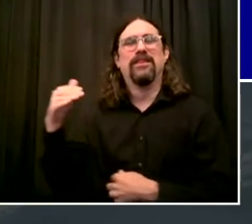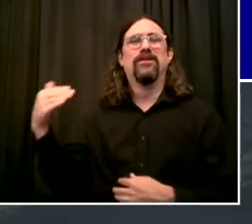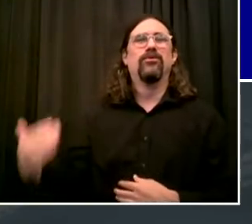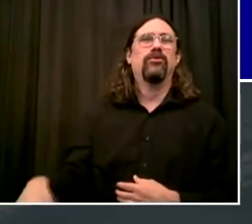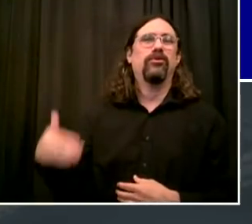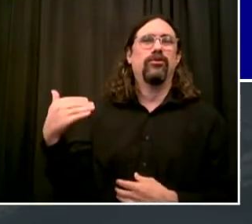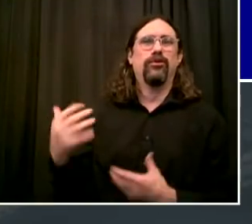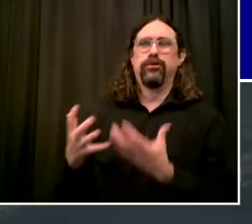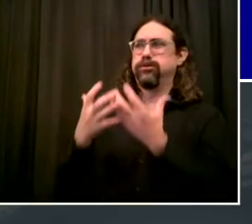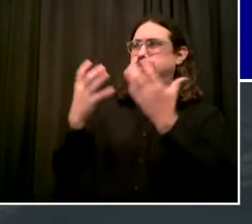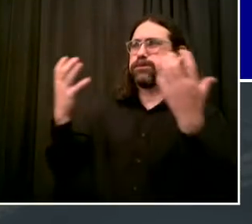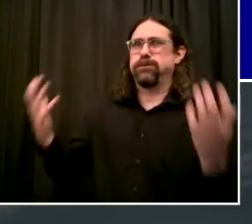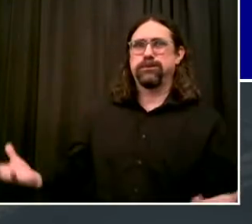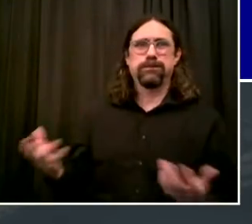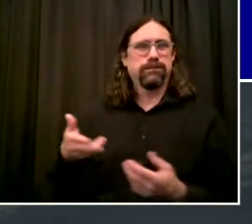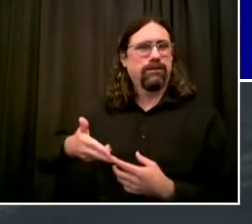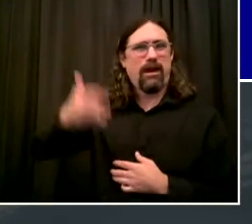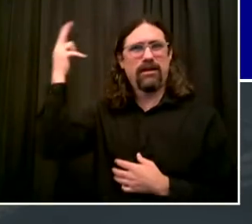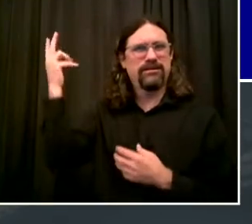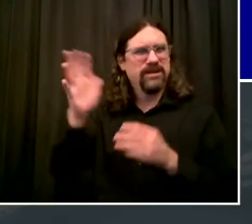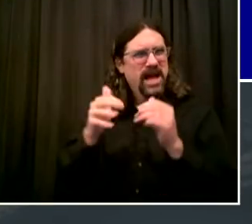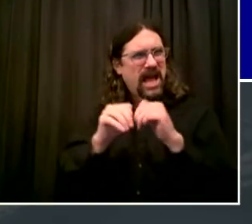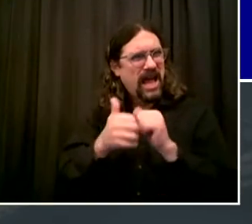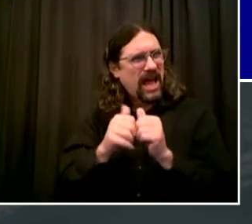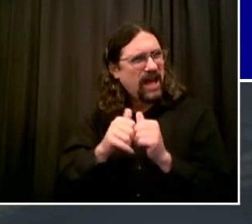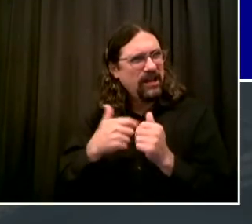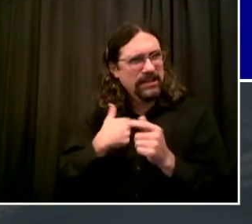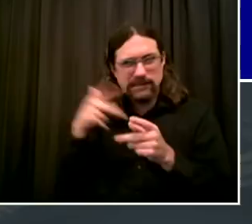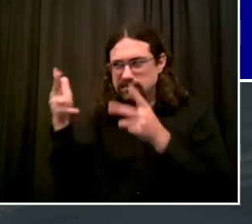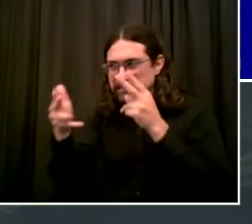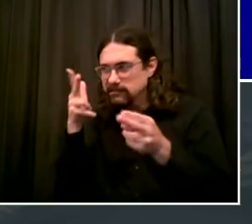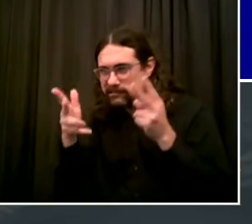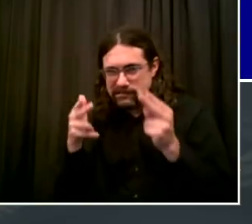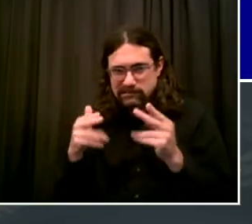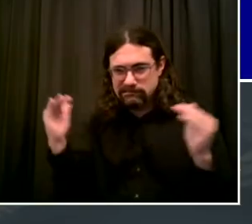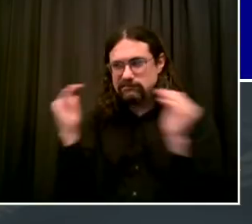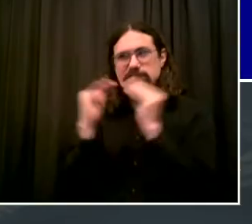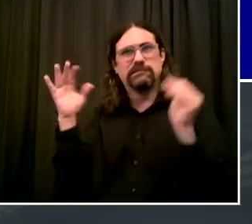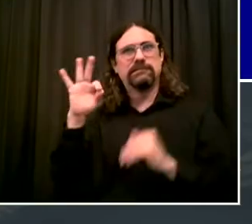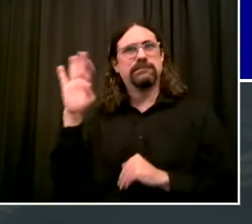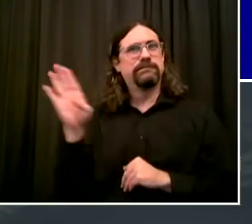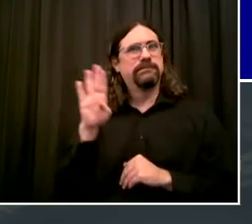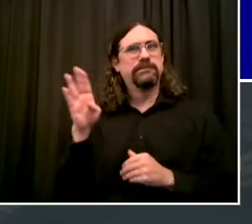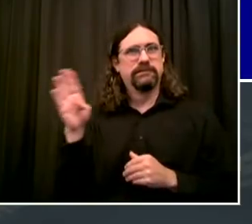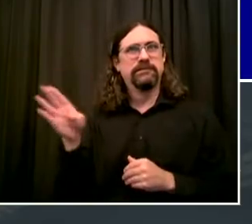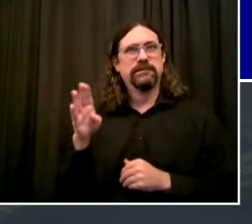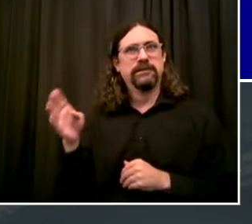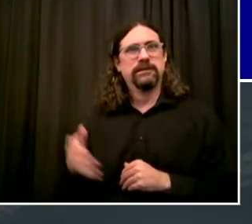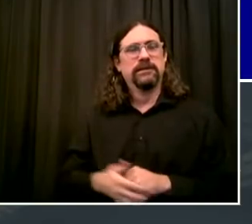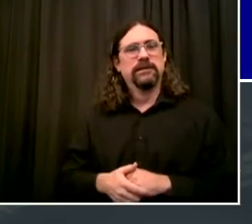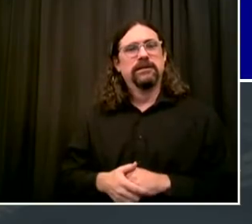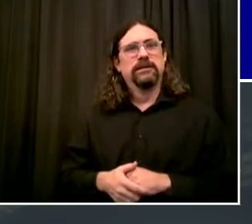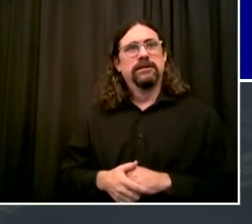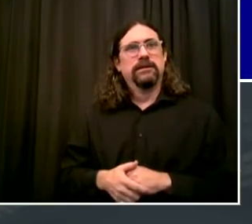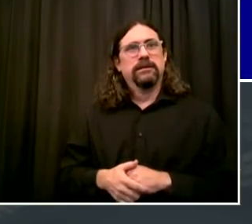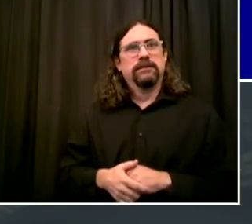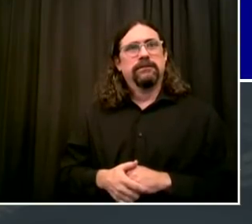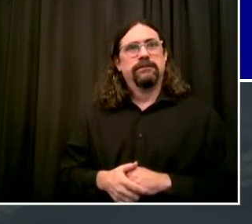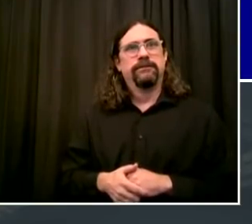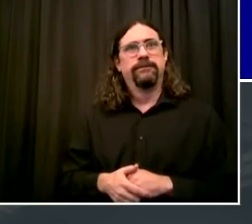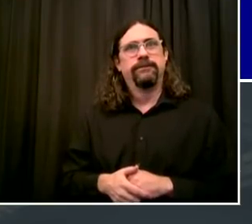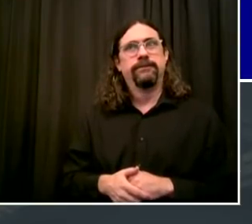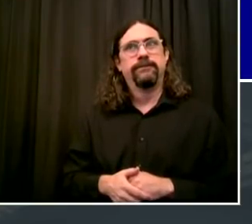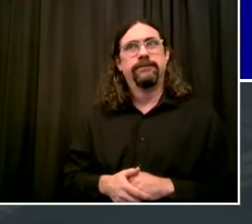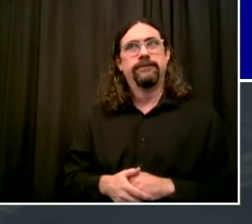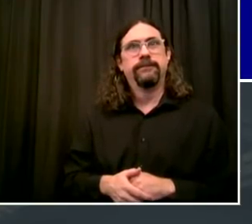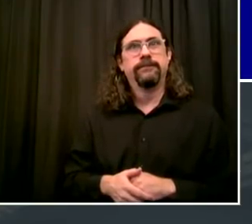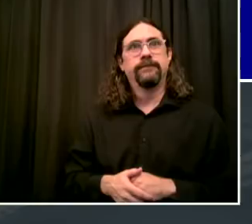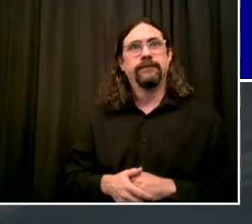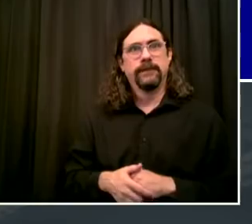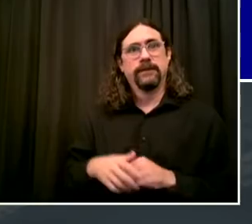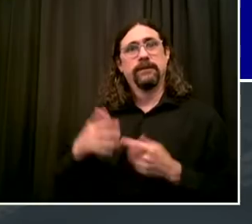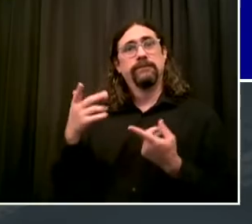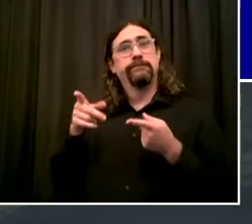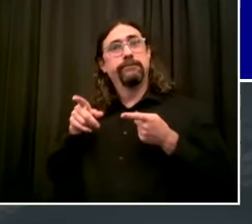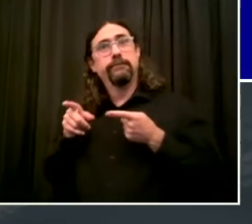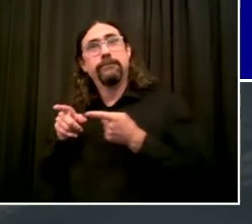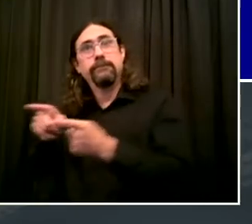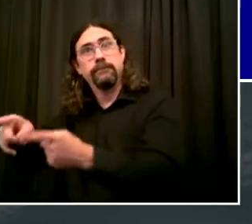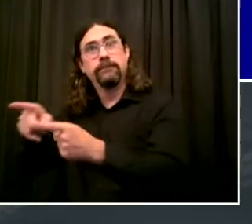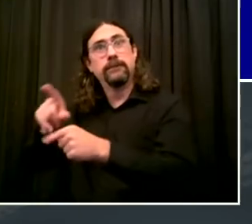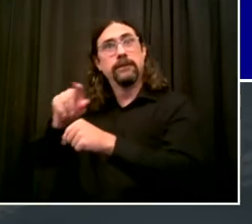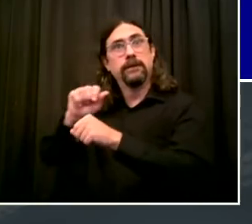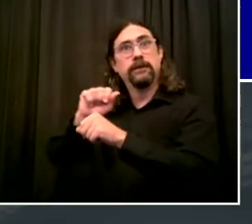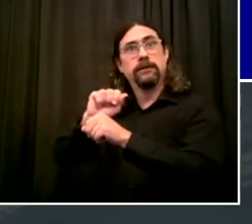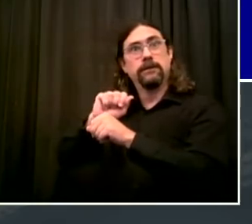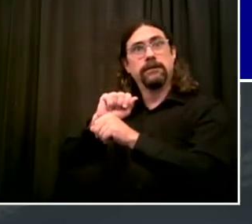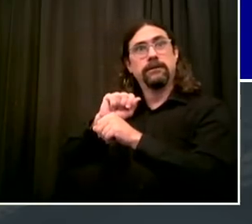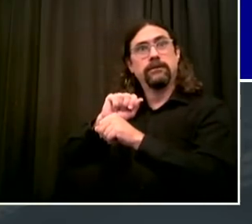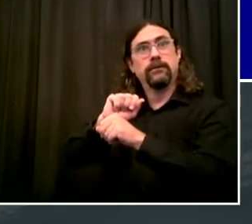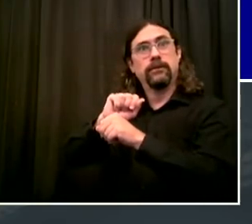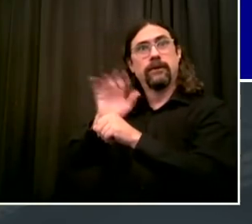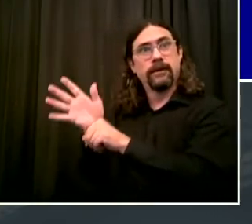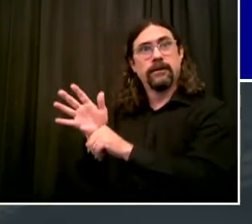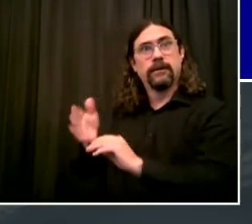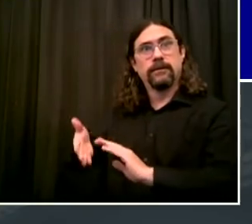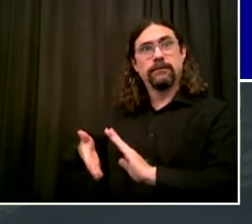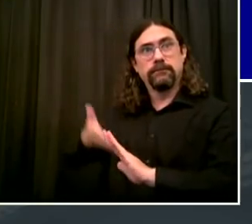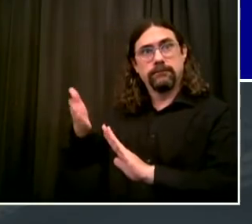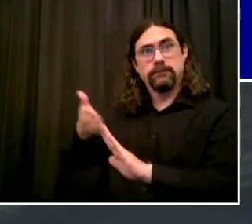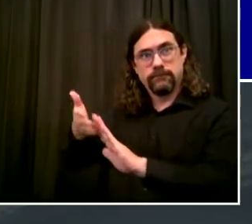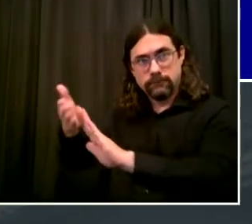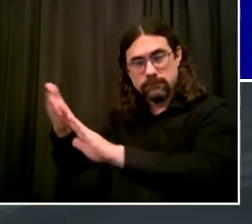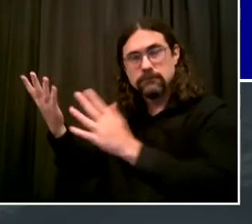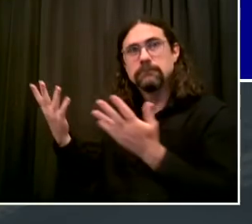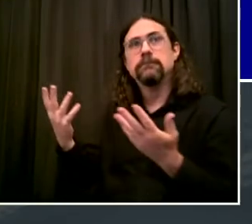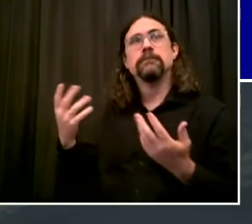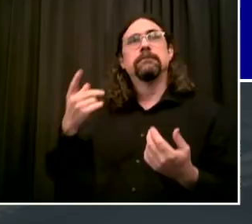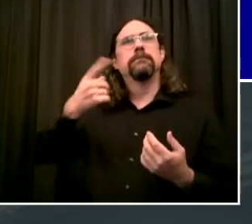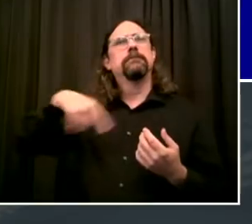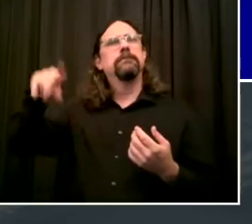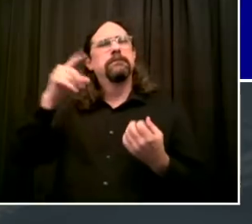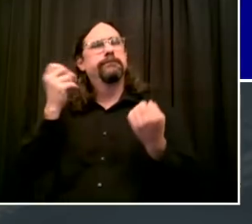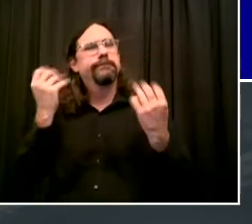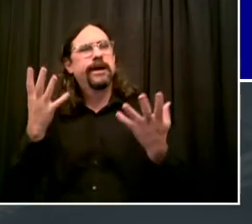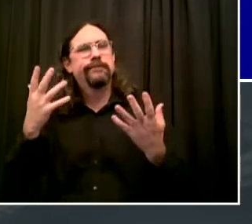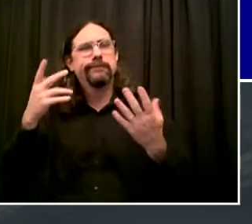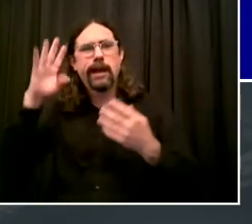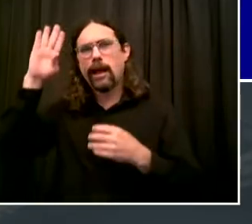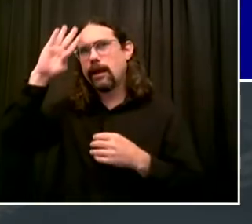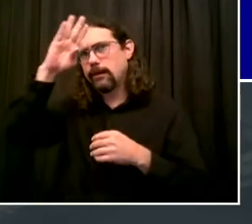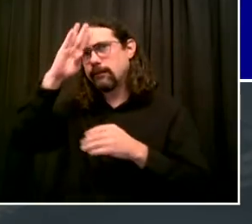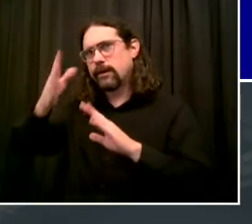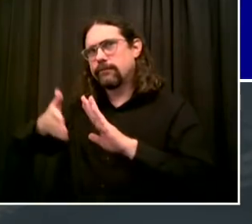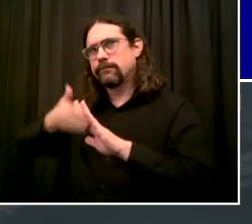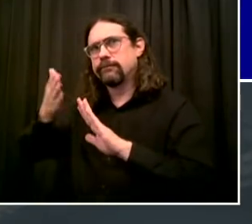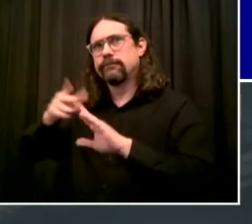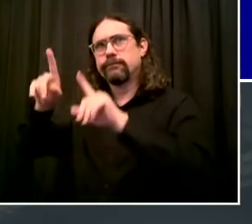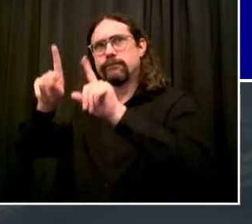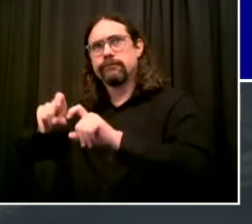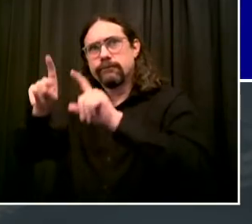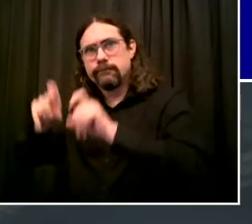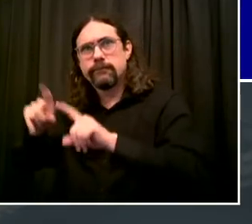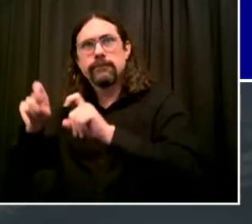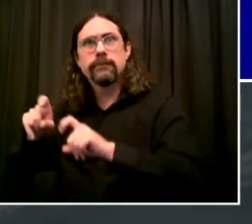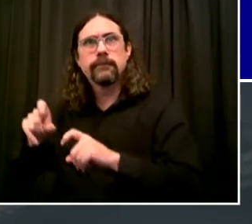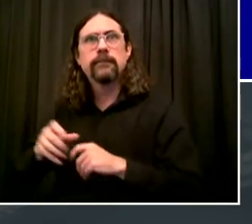MNSEA.